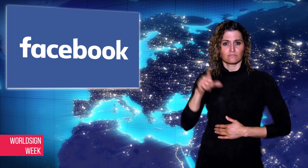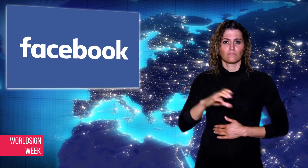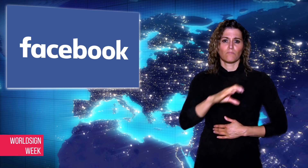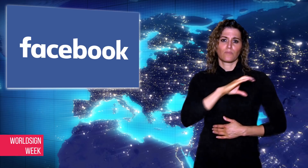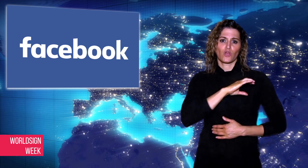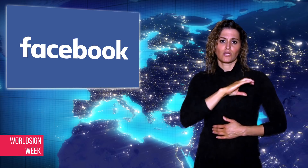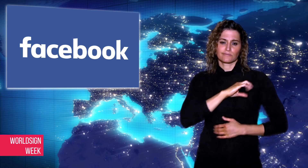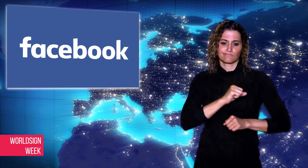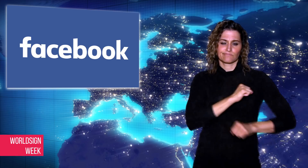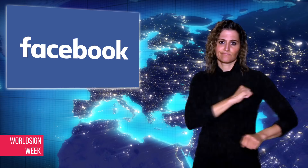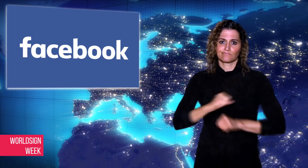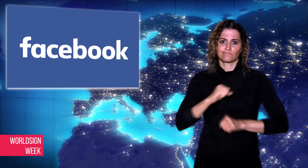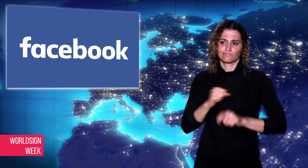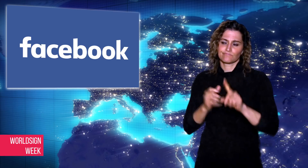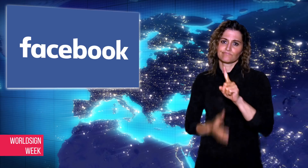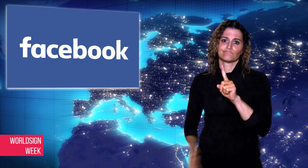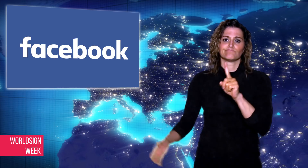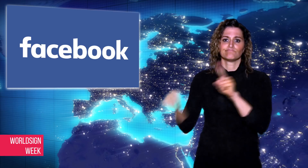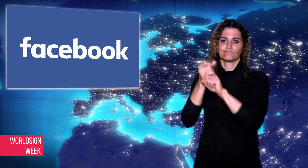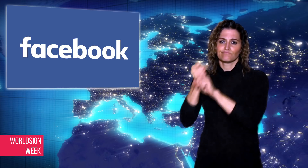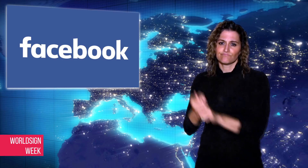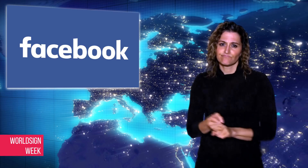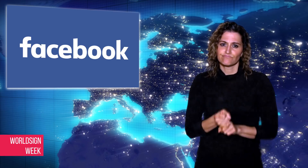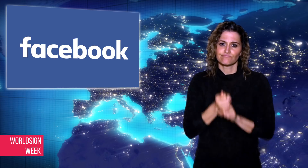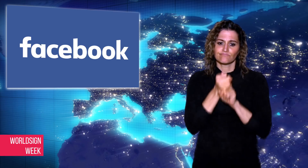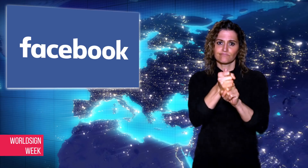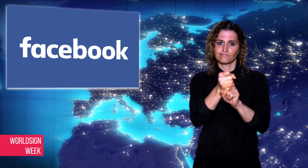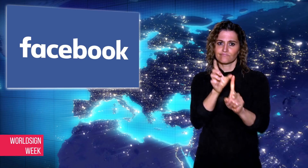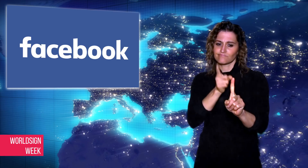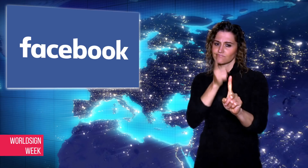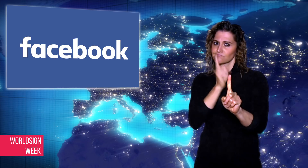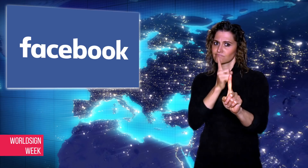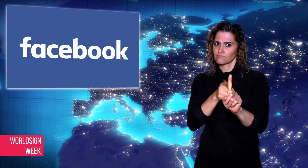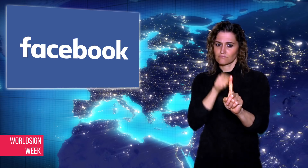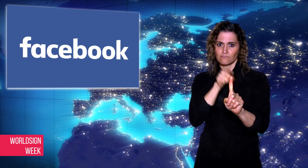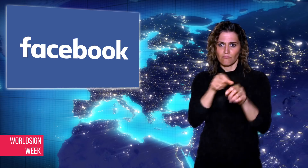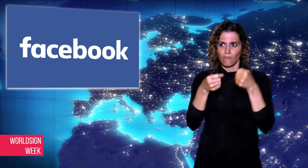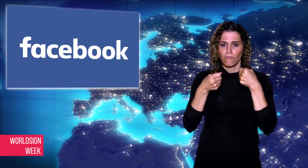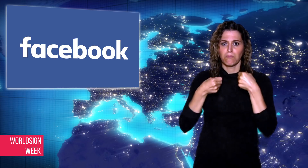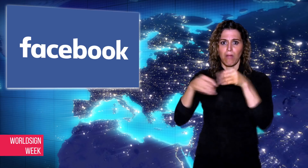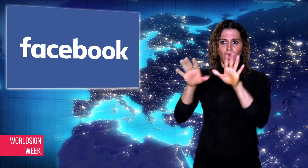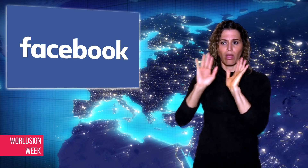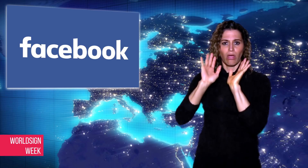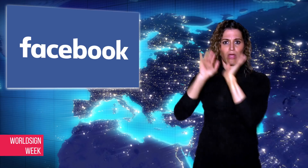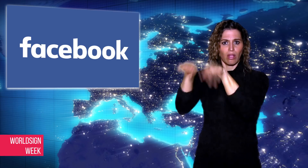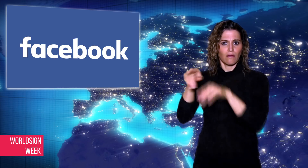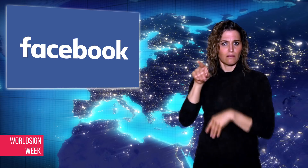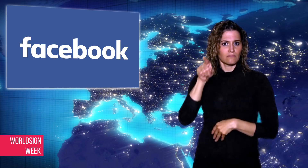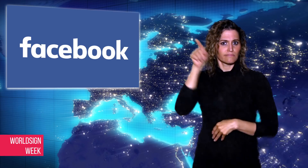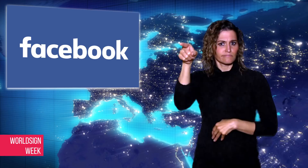guilty to one count of wilful